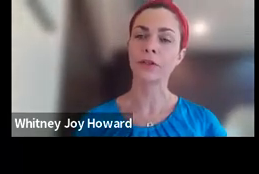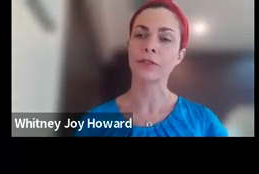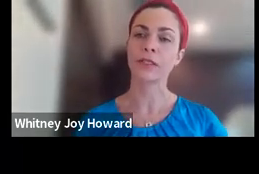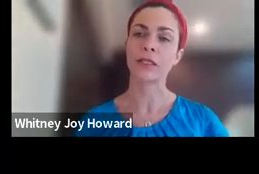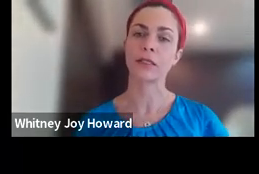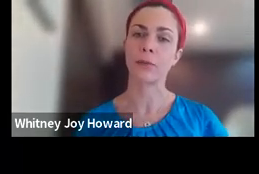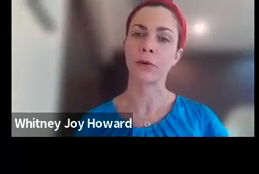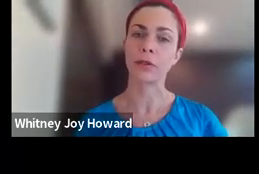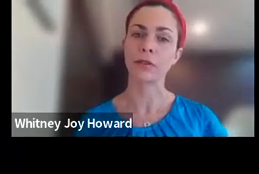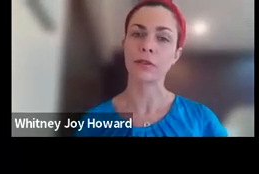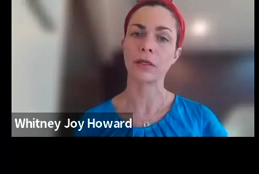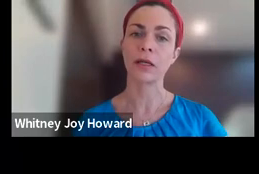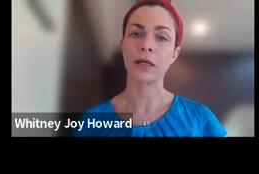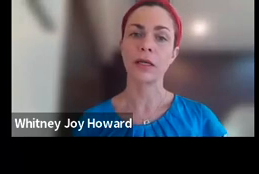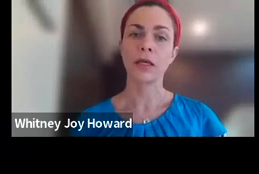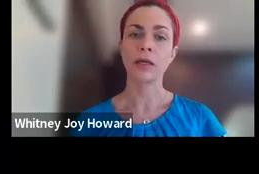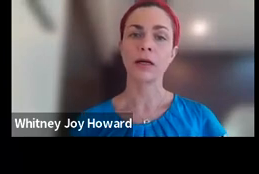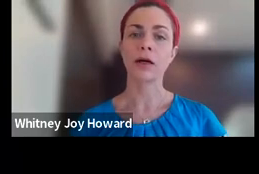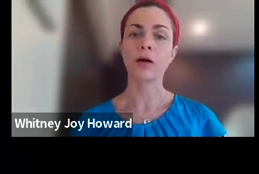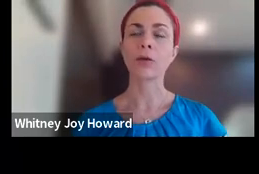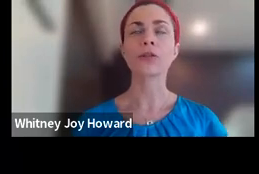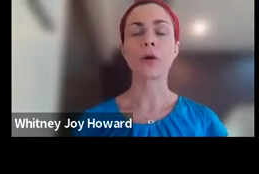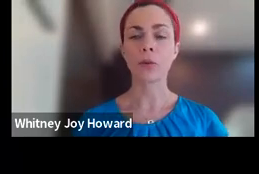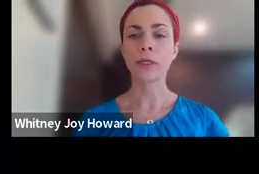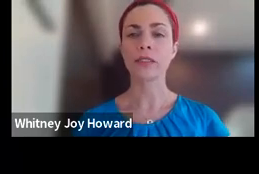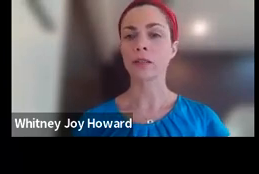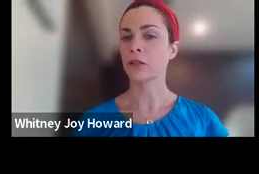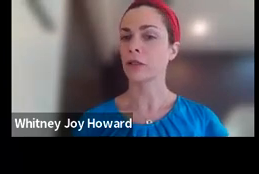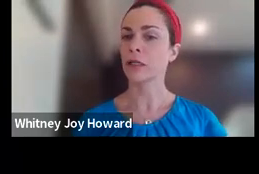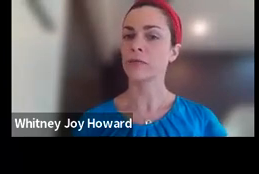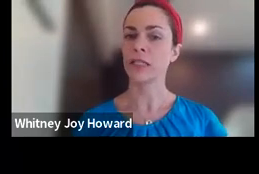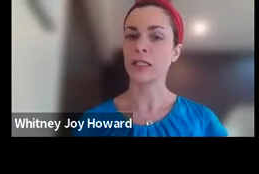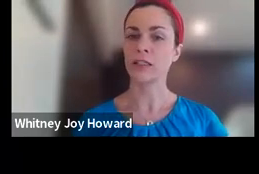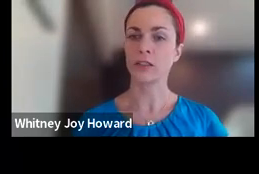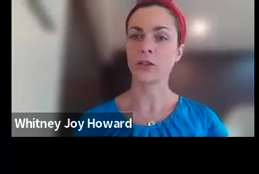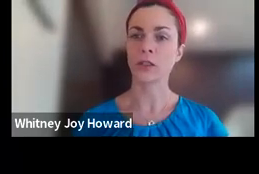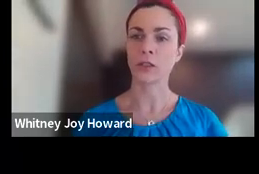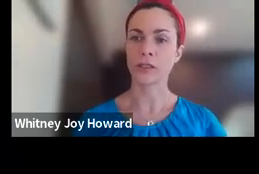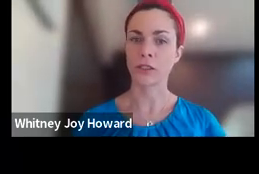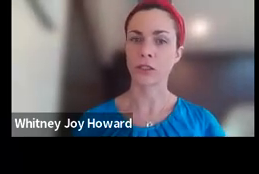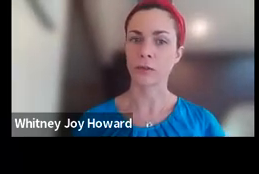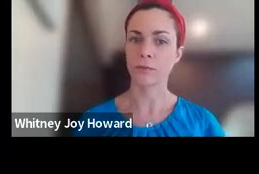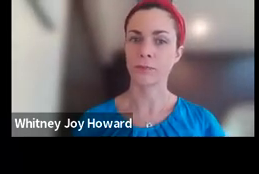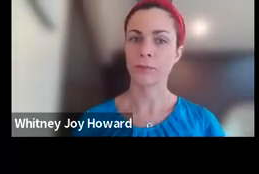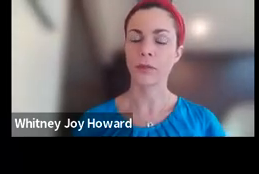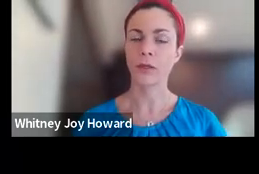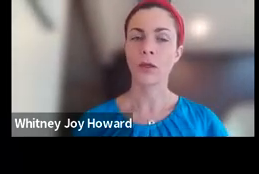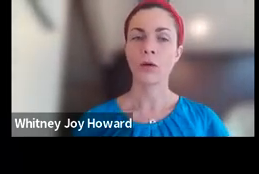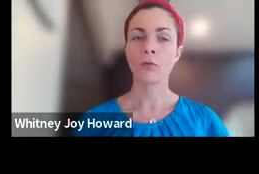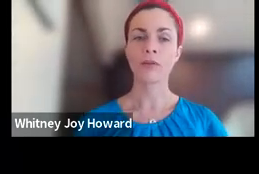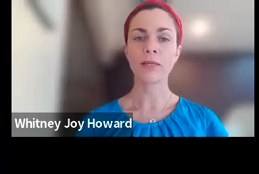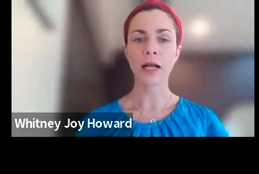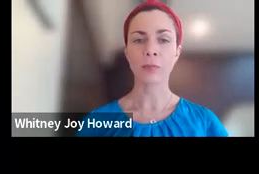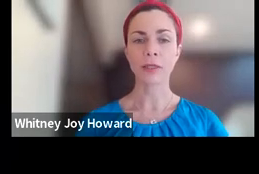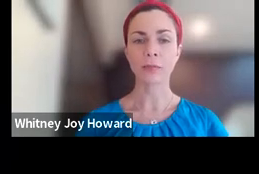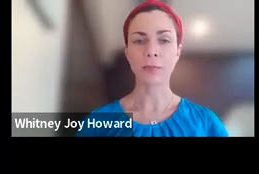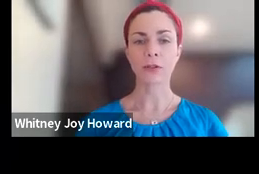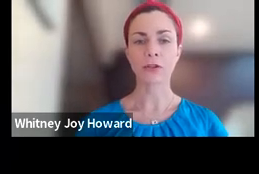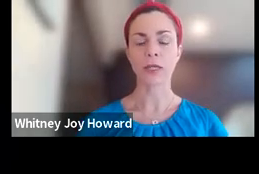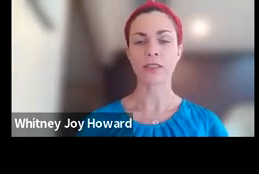I was the director for pathways throughout North America and communities high-quality supportive housing programs.